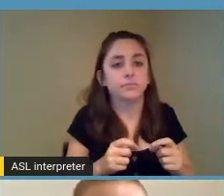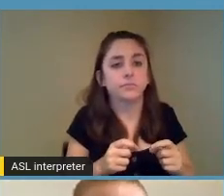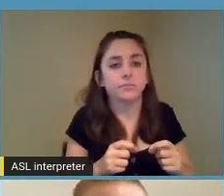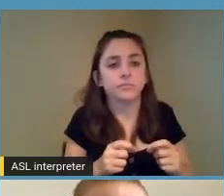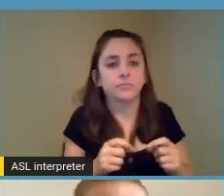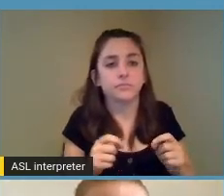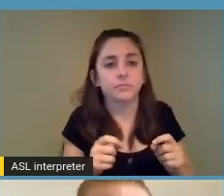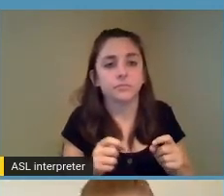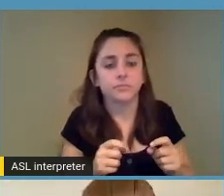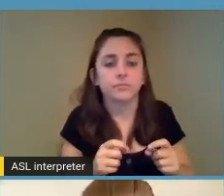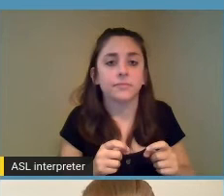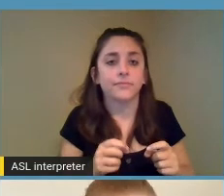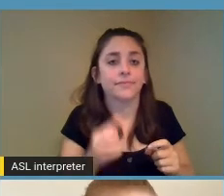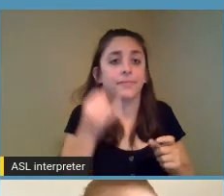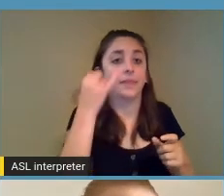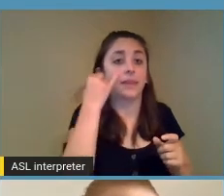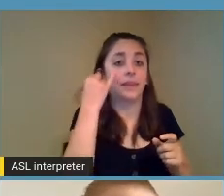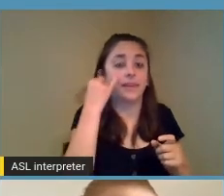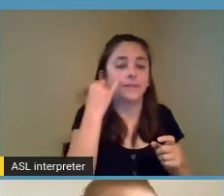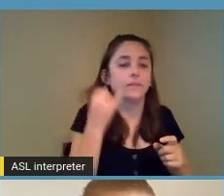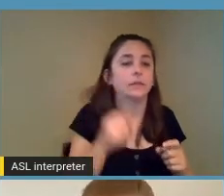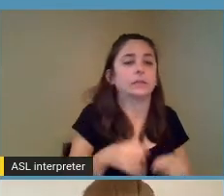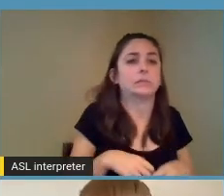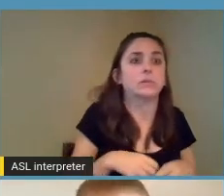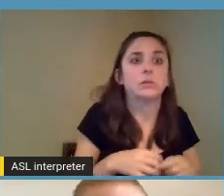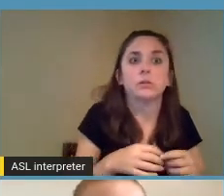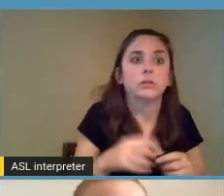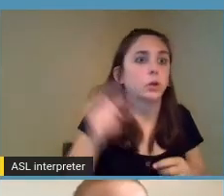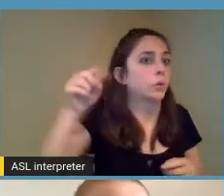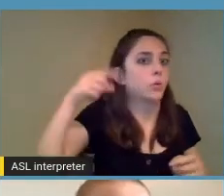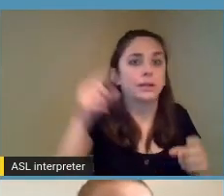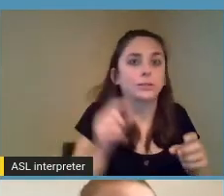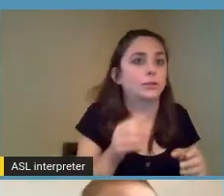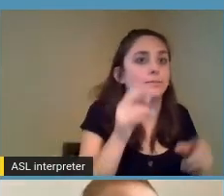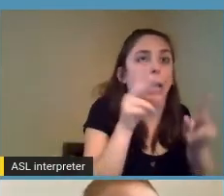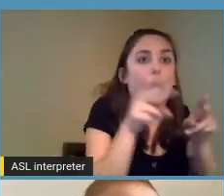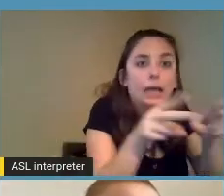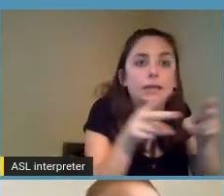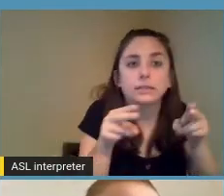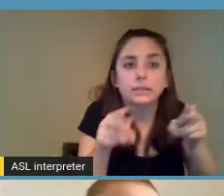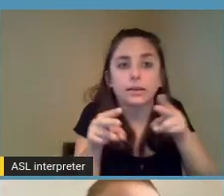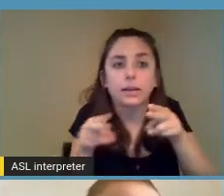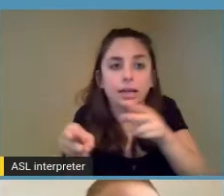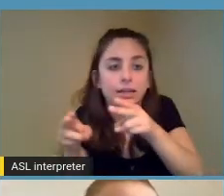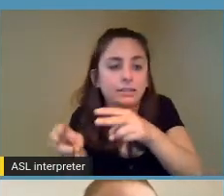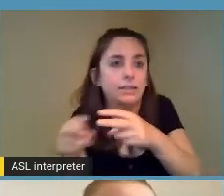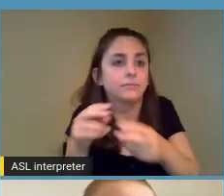if I have gone through and I have done something crazy with all of this I can fade in, fade